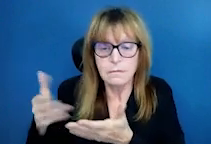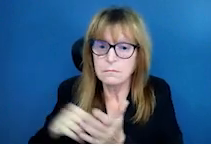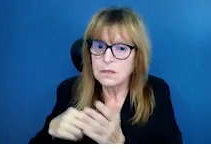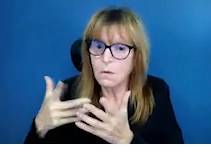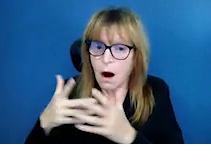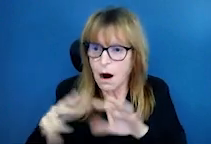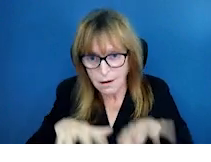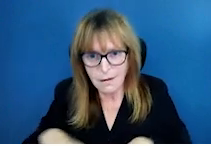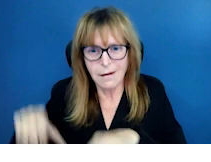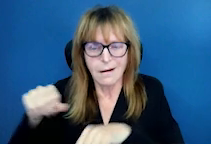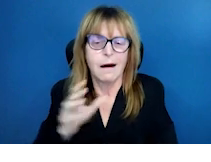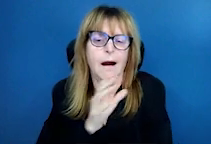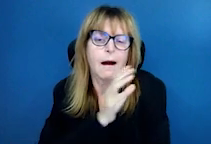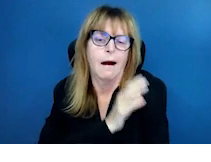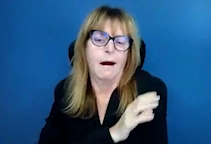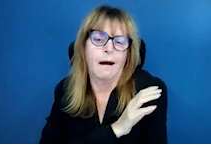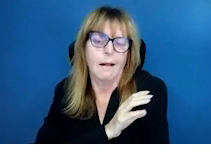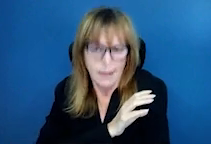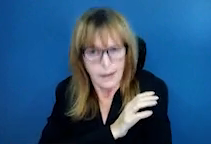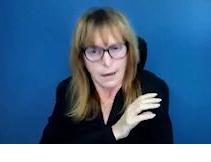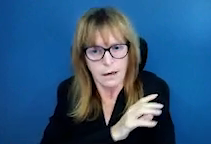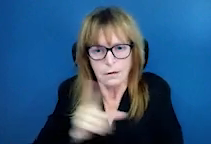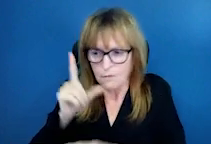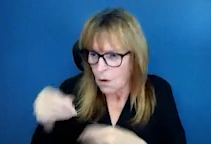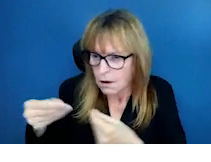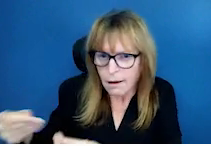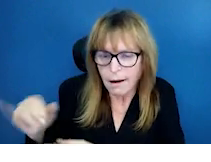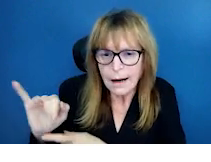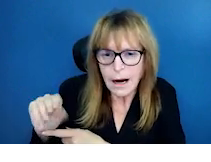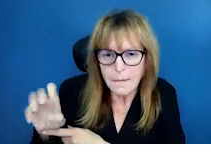Either way, the funding helps offset costs associated with running these clinics.